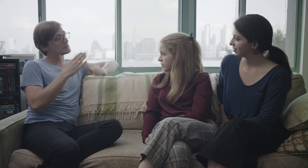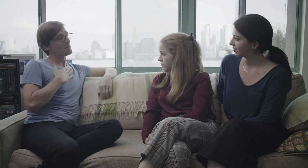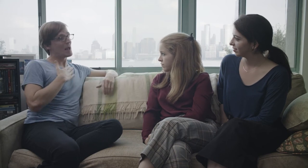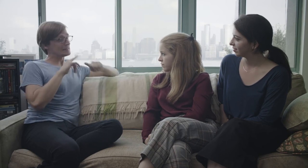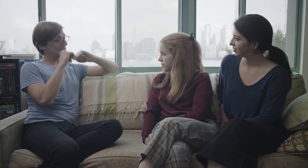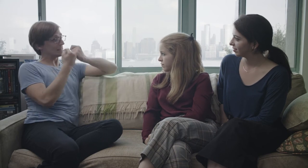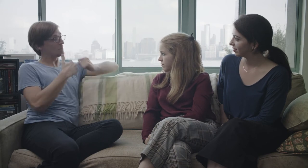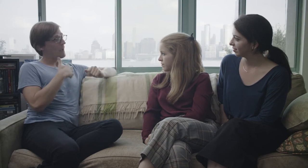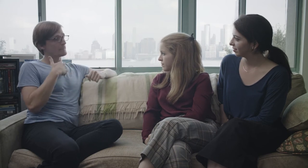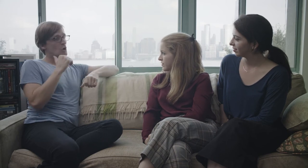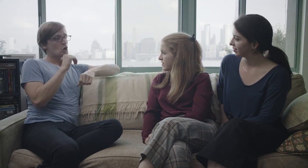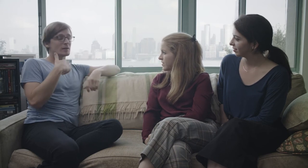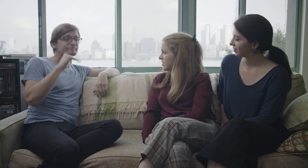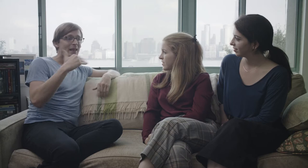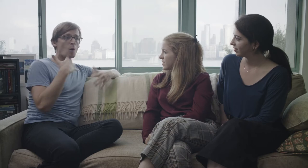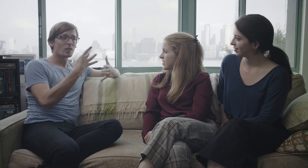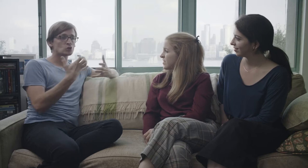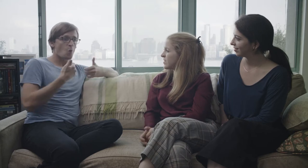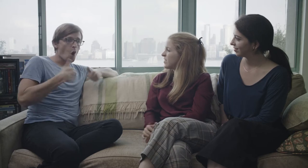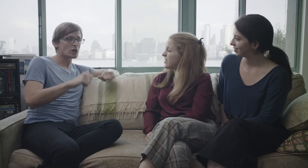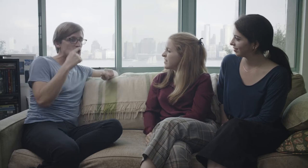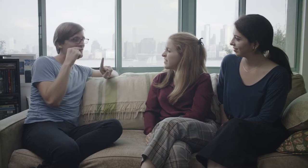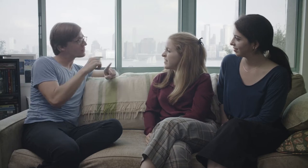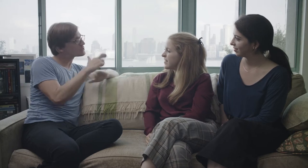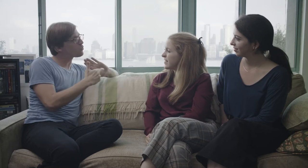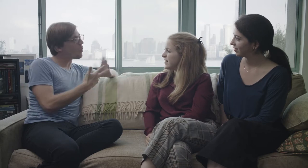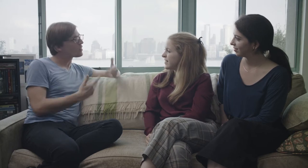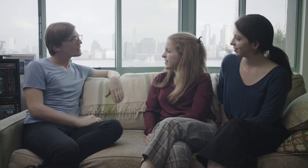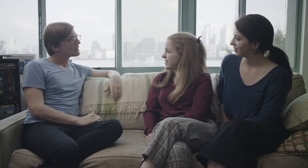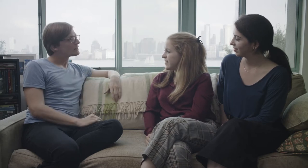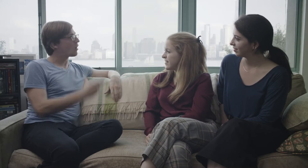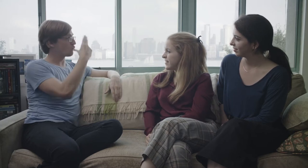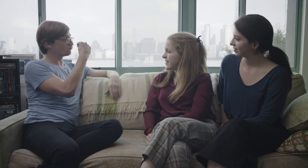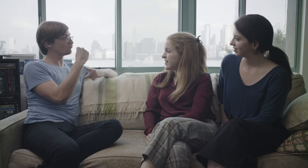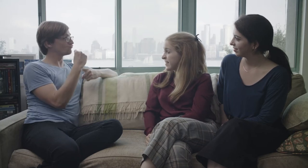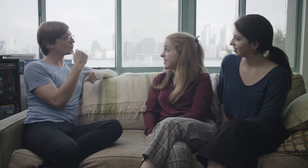I remember I asked my team. I said to them, I'd like to audition for this role,